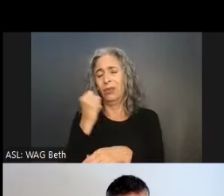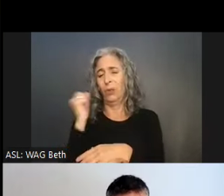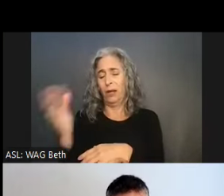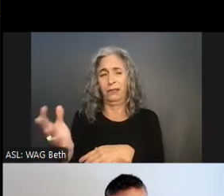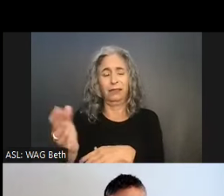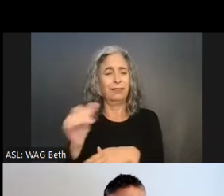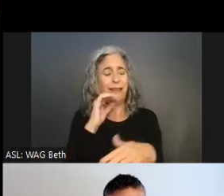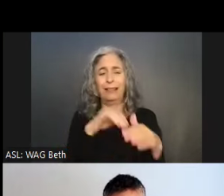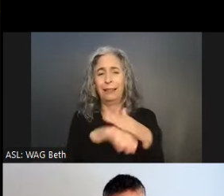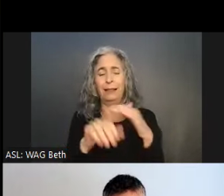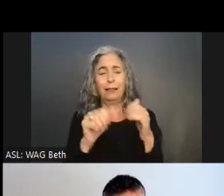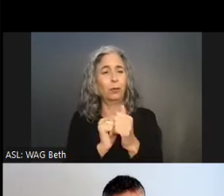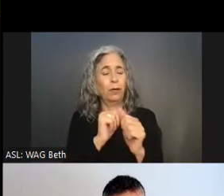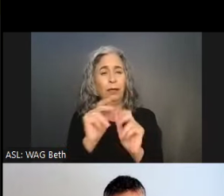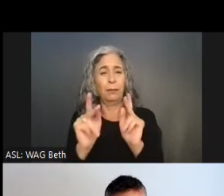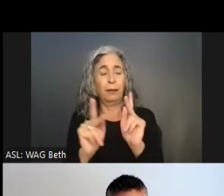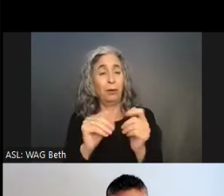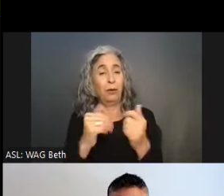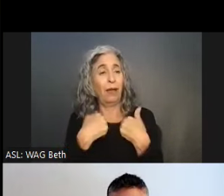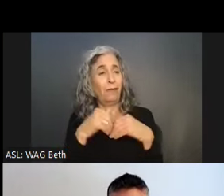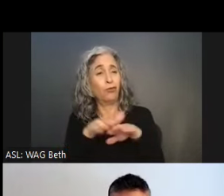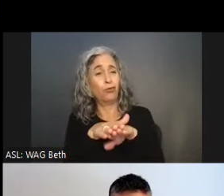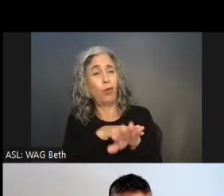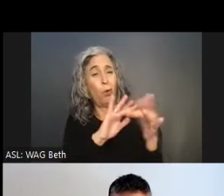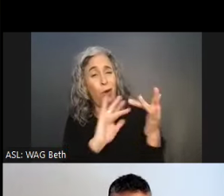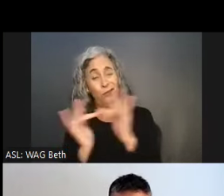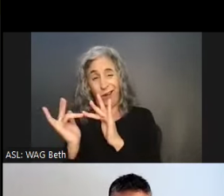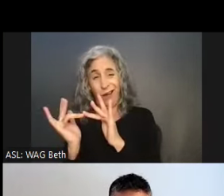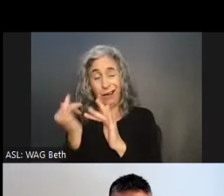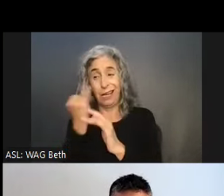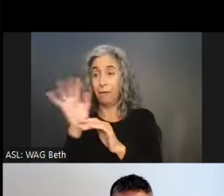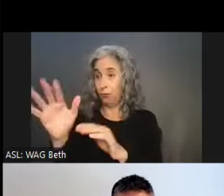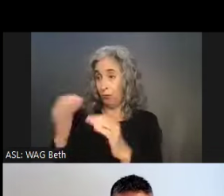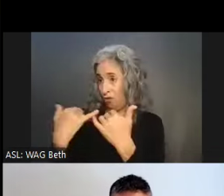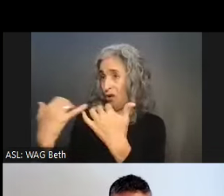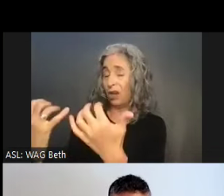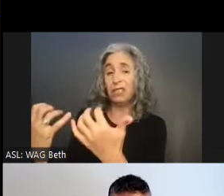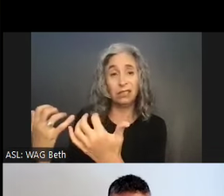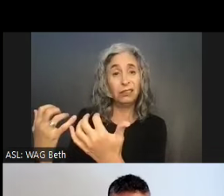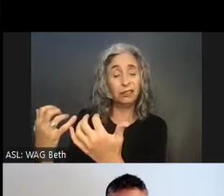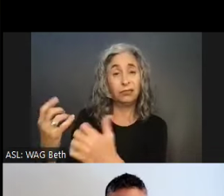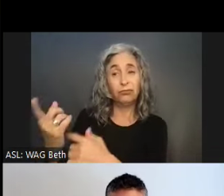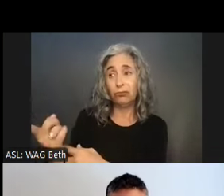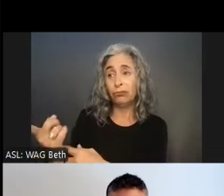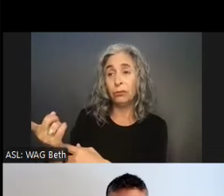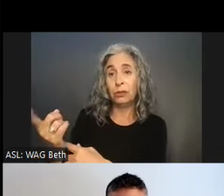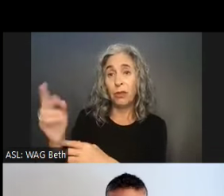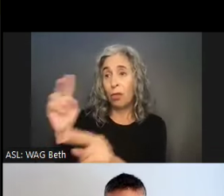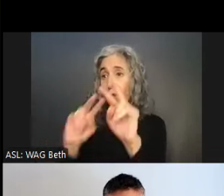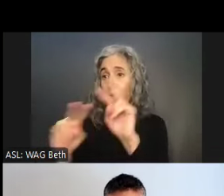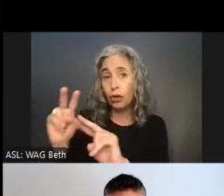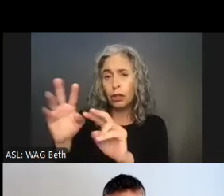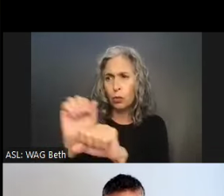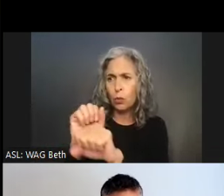people with slow internet. Especially if your audience is looking at your work on a laptop